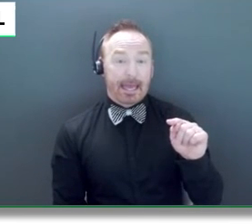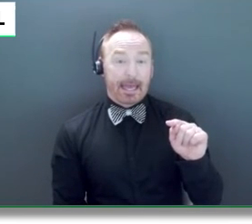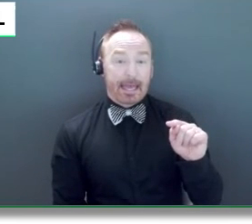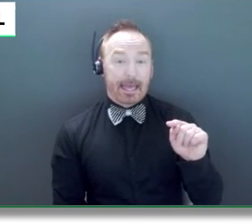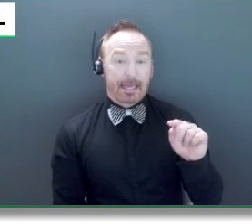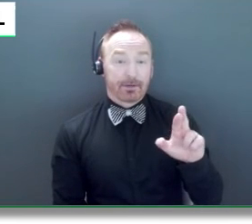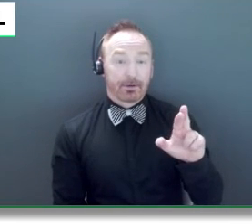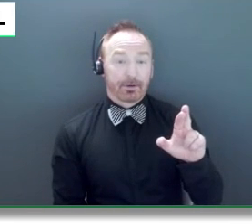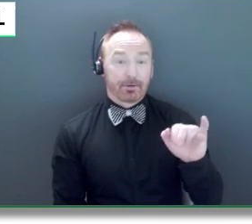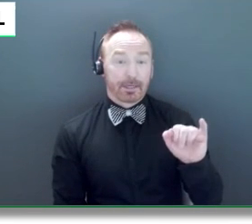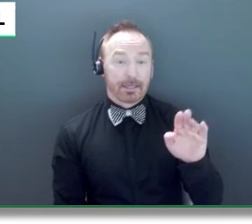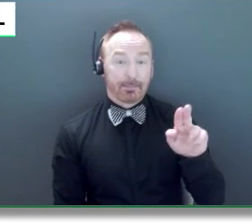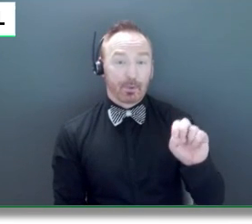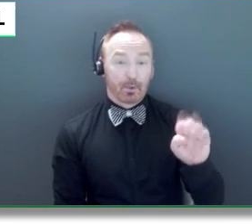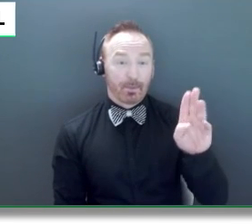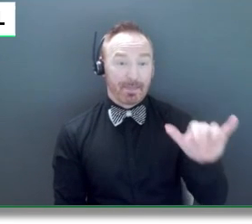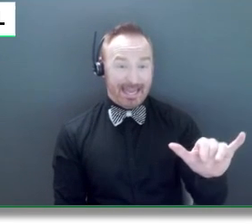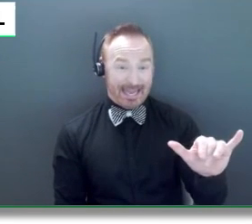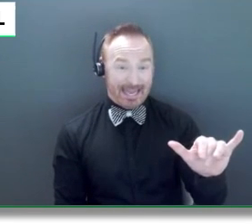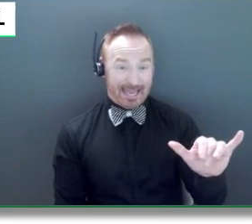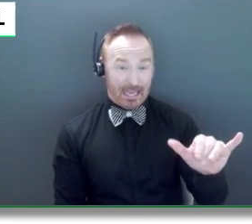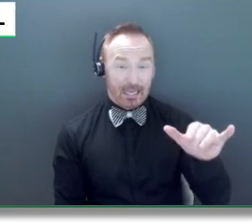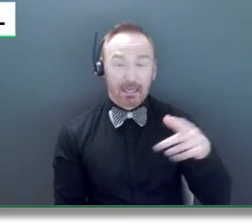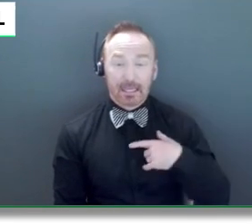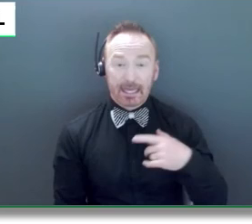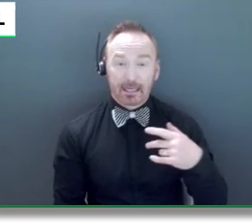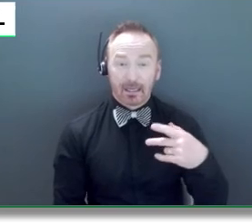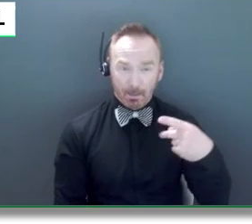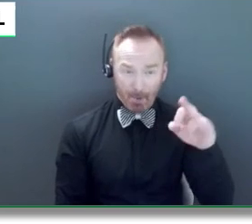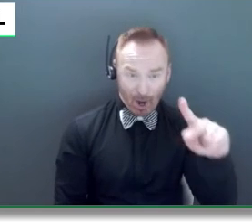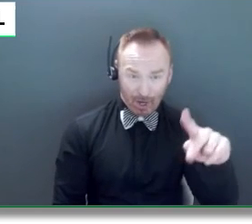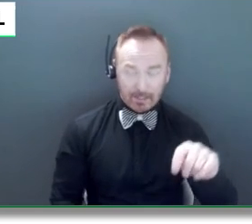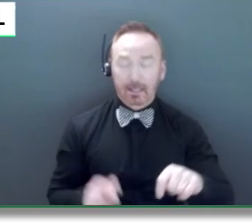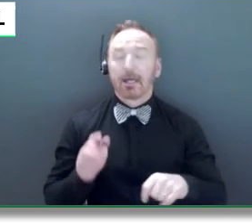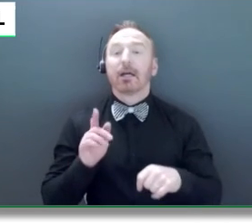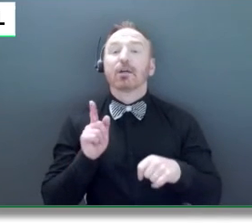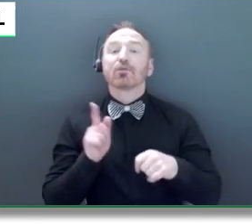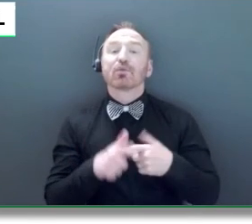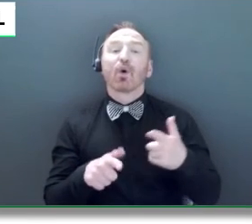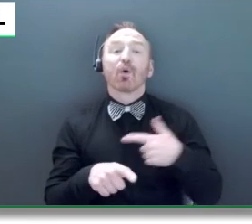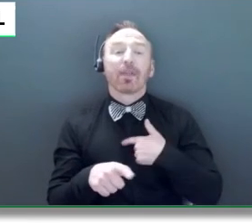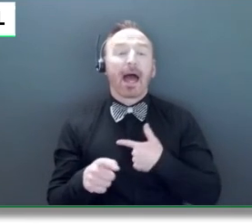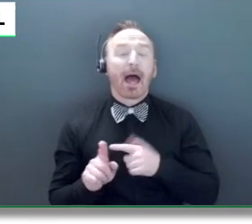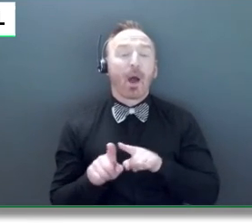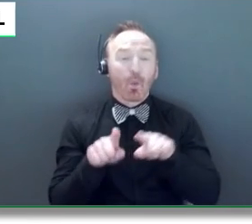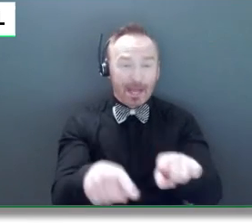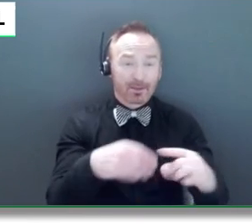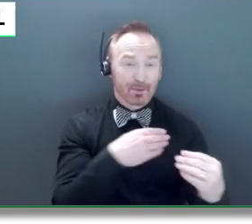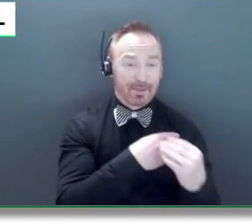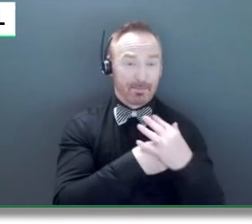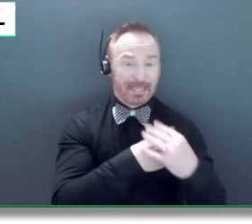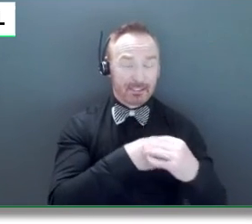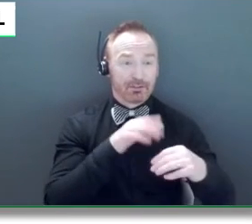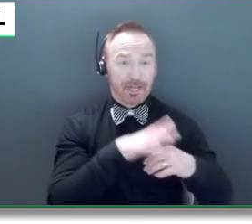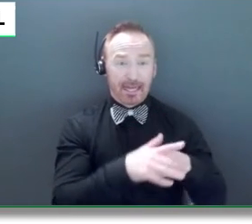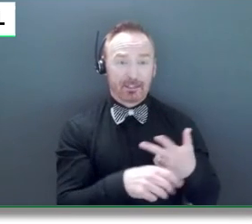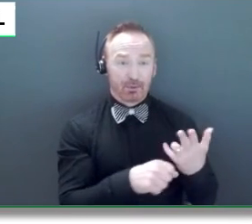packed pathway down to this incredible beautiful beach. And went to use the washroom after traveling there um there was four